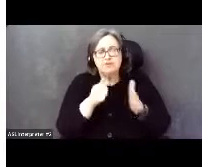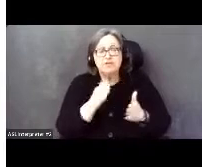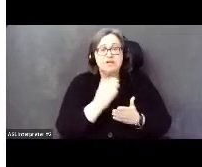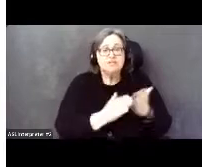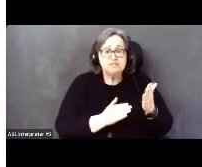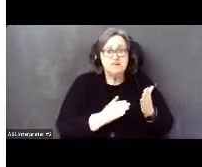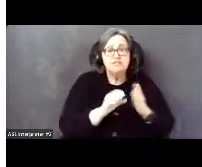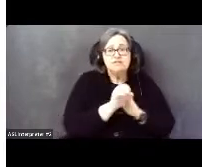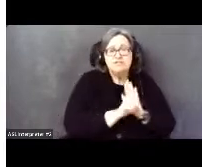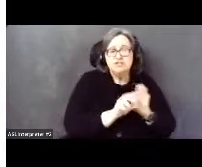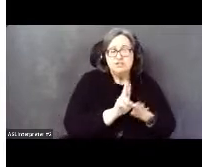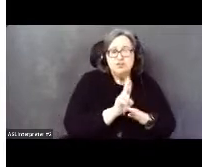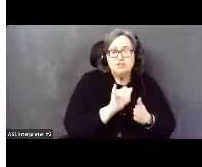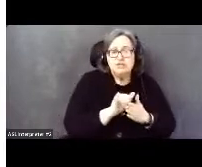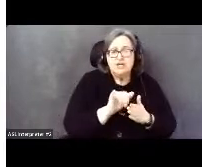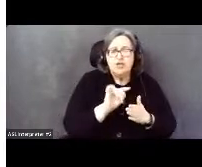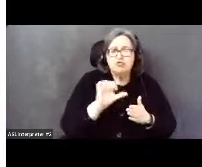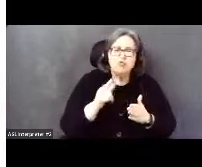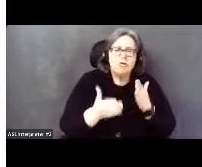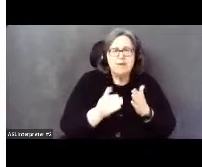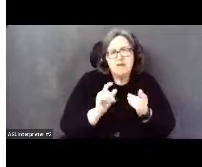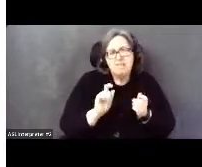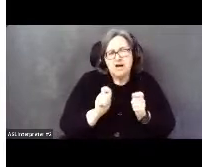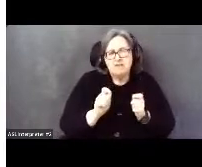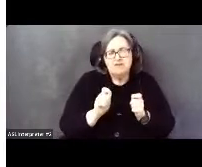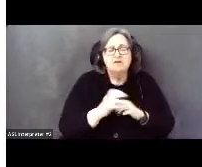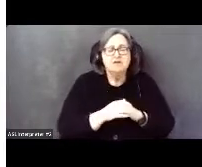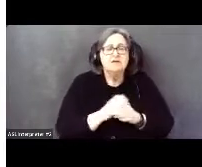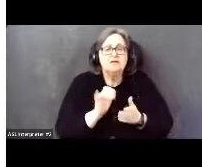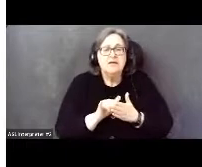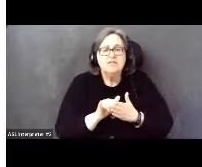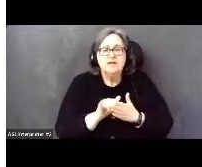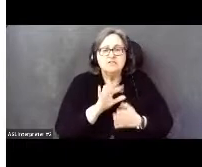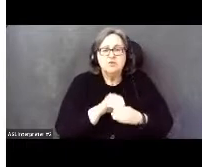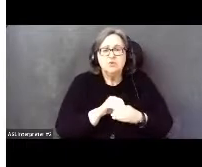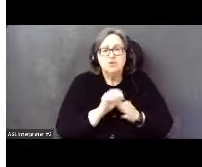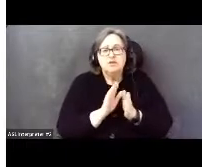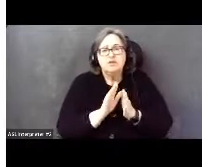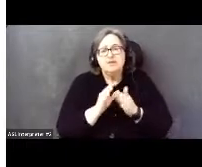slightly modified version of that. Those are included in the guide book so I don't need